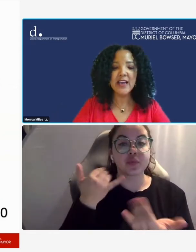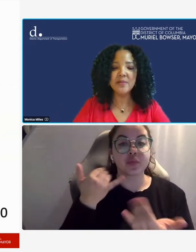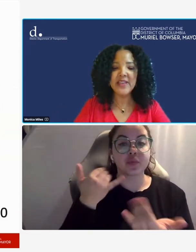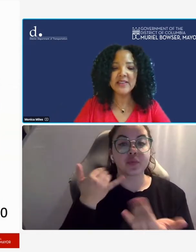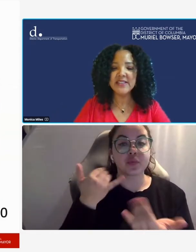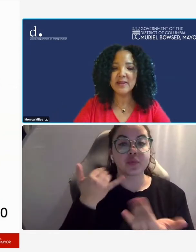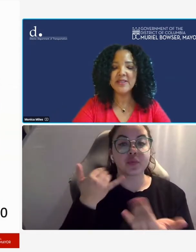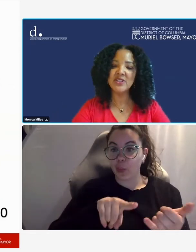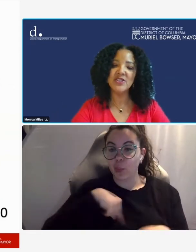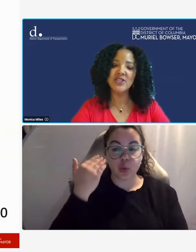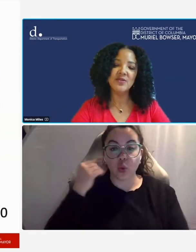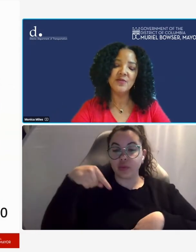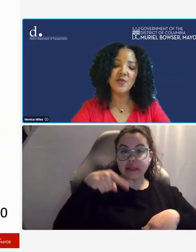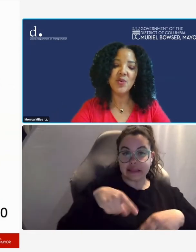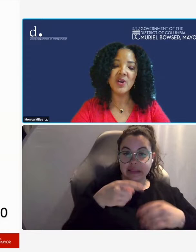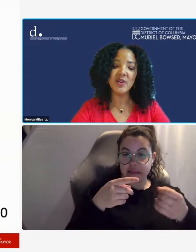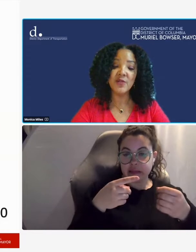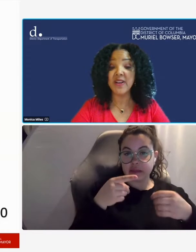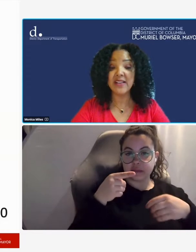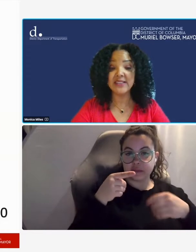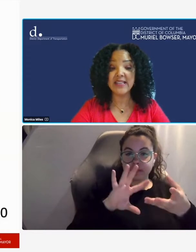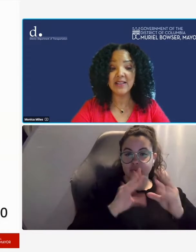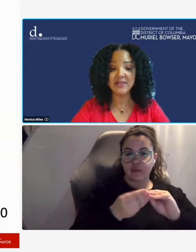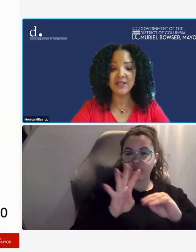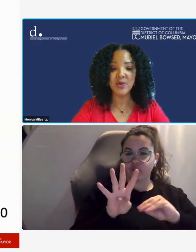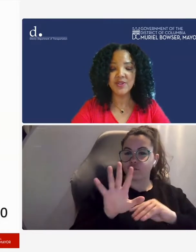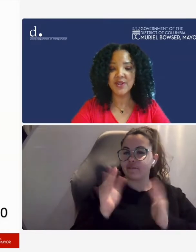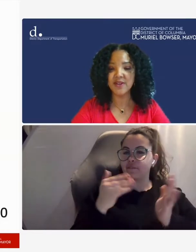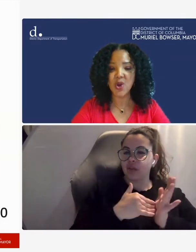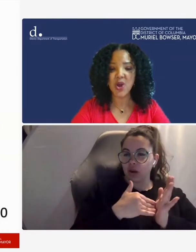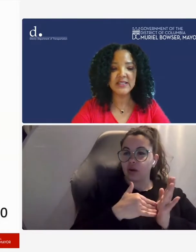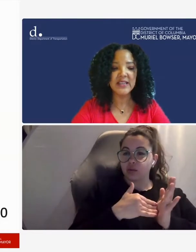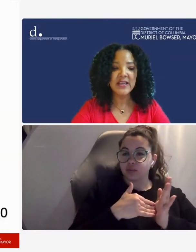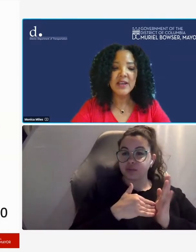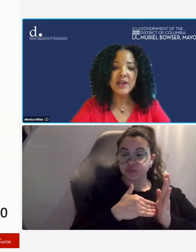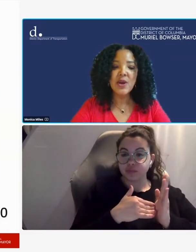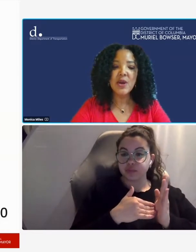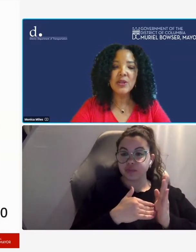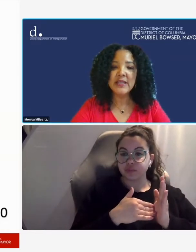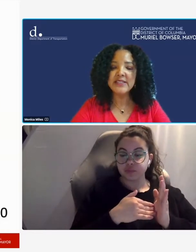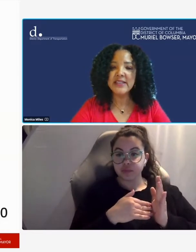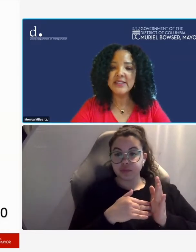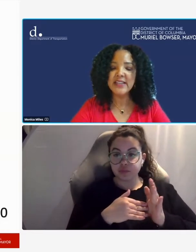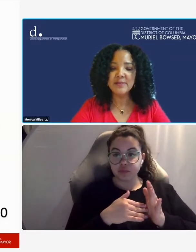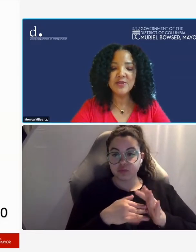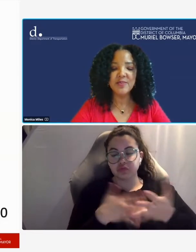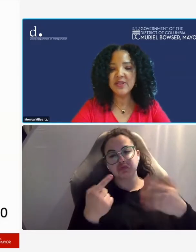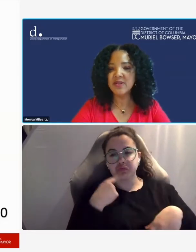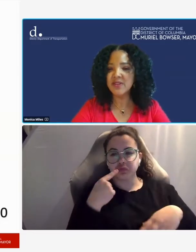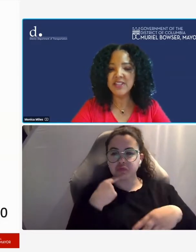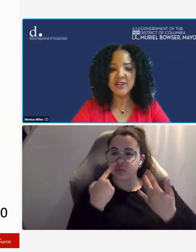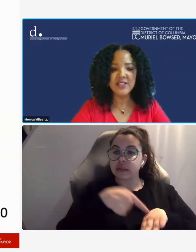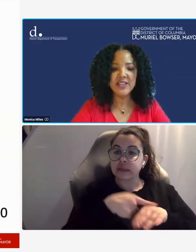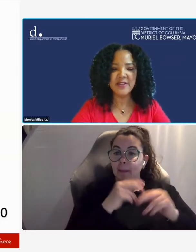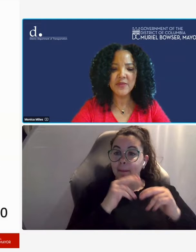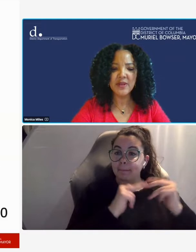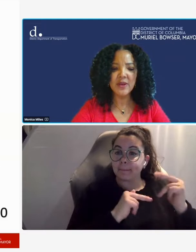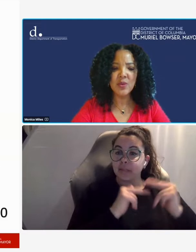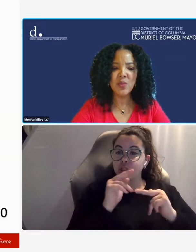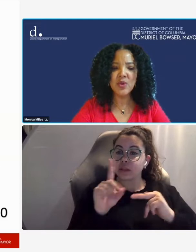is um this amounts to 4 45 000 worth of cost let's say it's time to build the dlt would